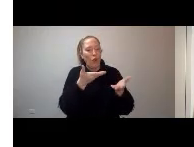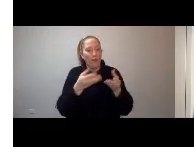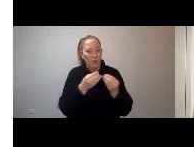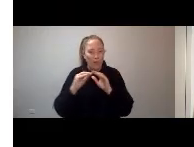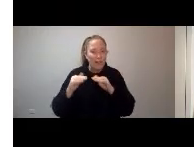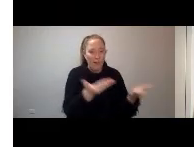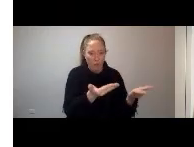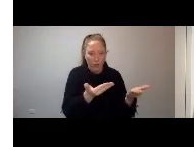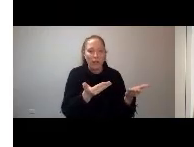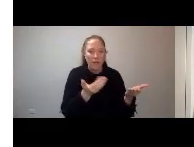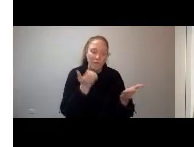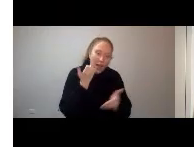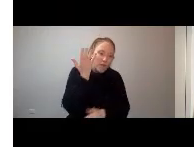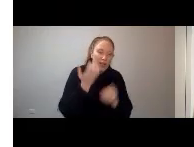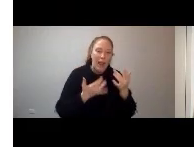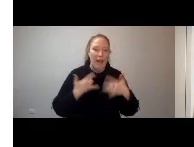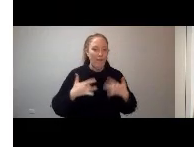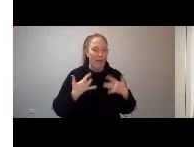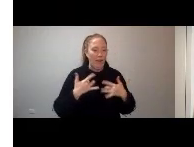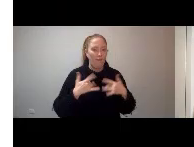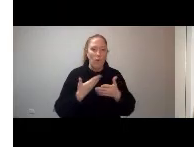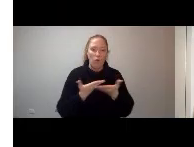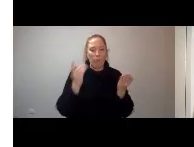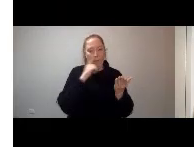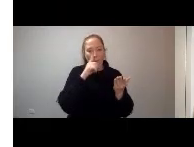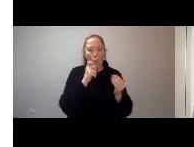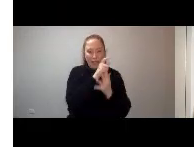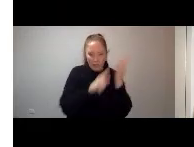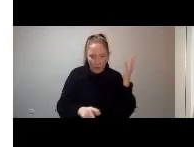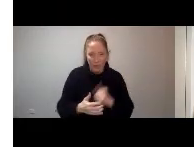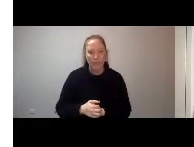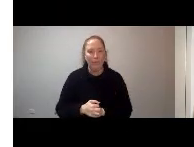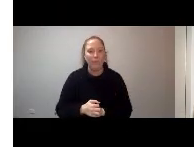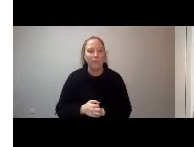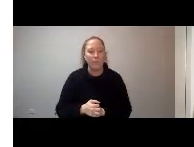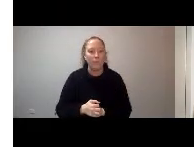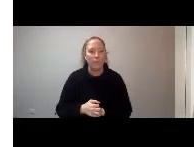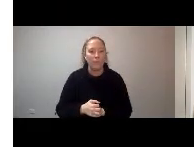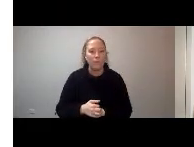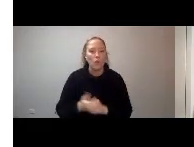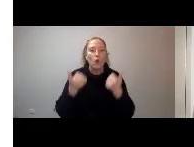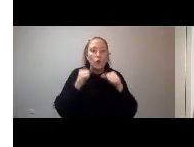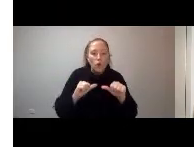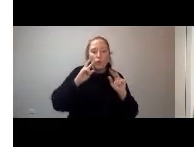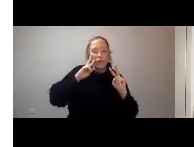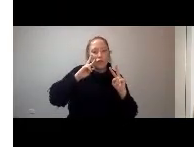for everyday living for adults with disabilities. Drawing on research and practical examples, she'll discuss what constitutes